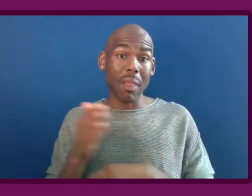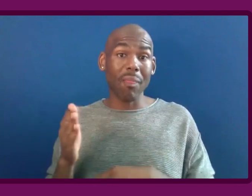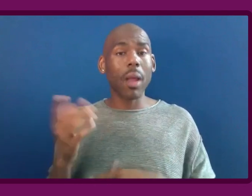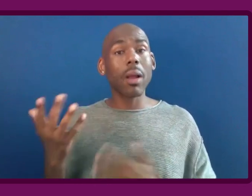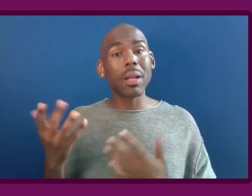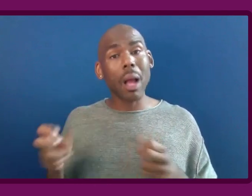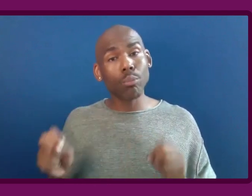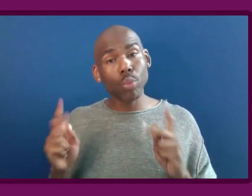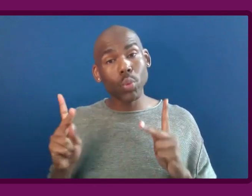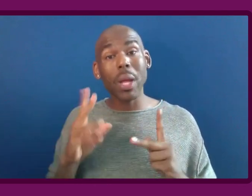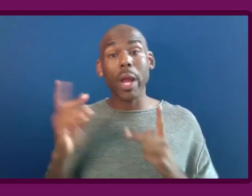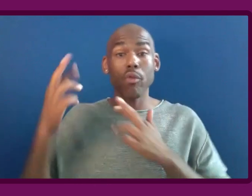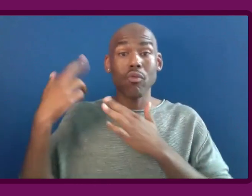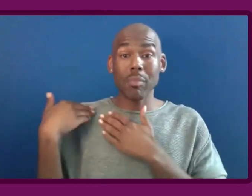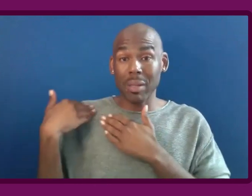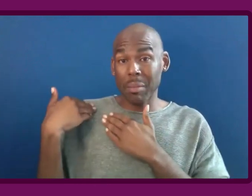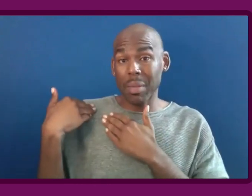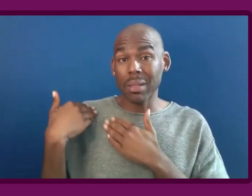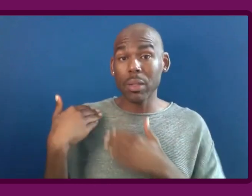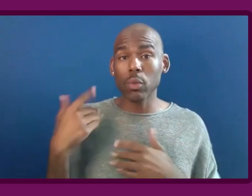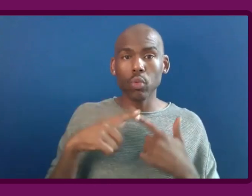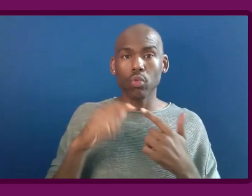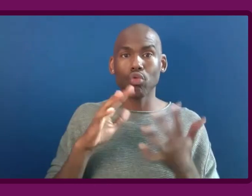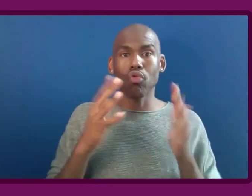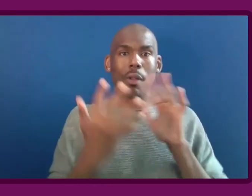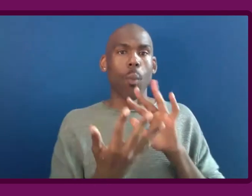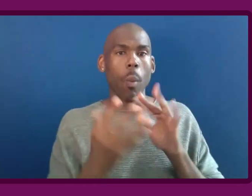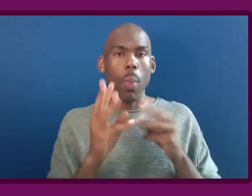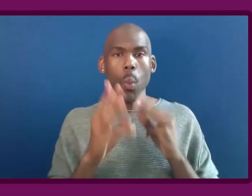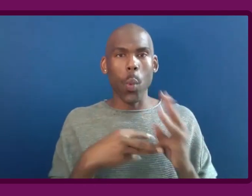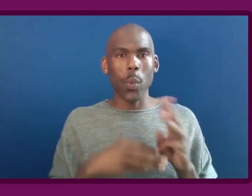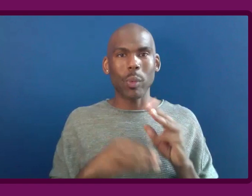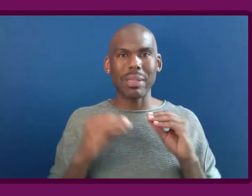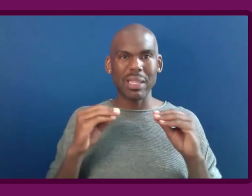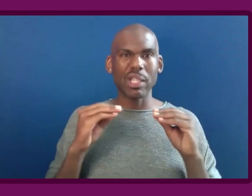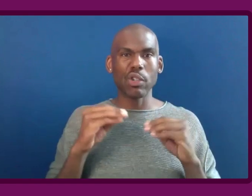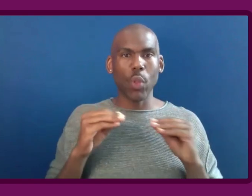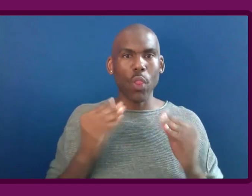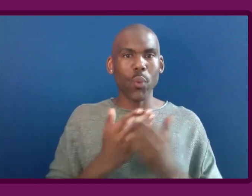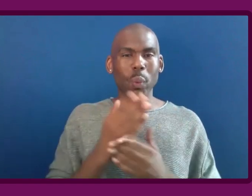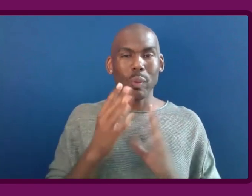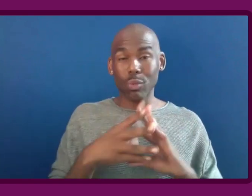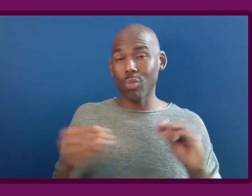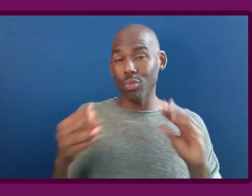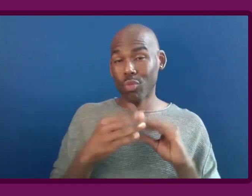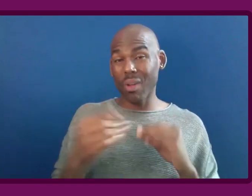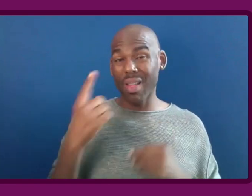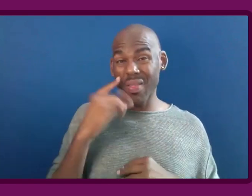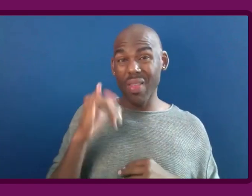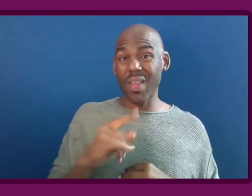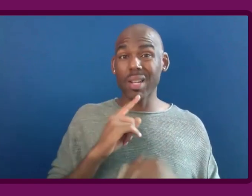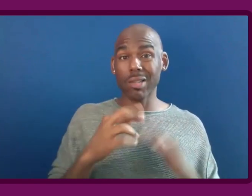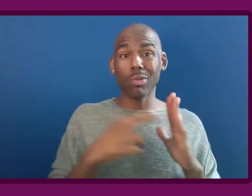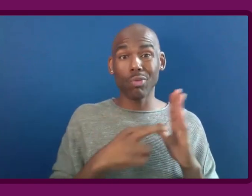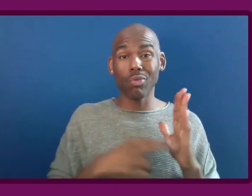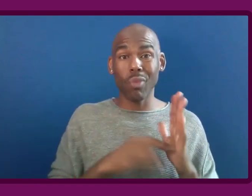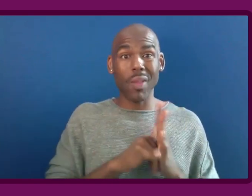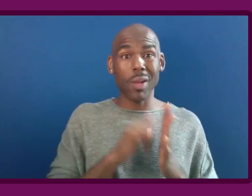us part of that process. Ashley Inkumsah: Absolutely. 1.3 billion, that's a pretty big number. That's a pretty big audience to reach.